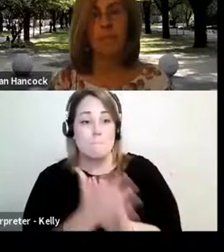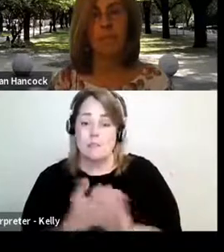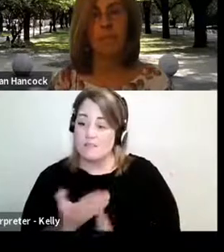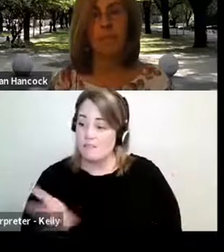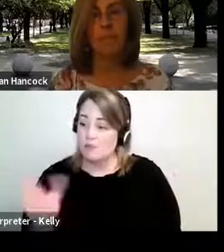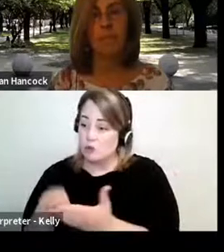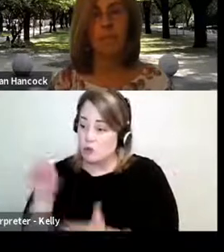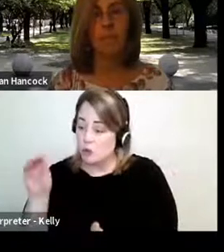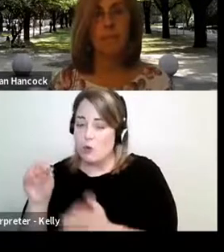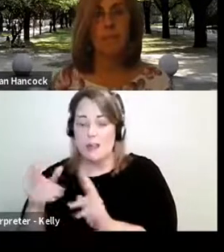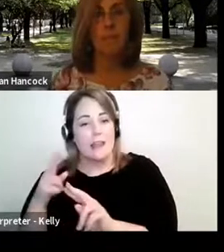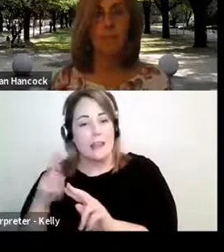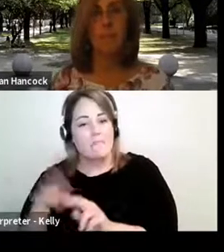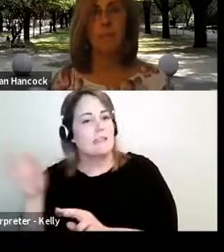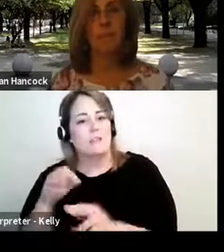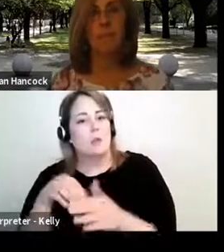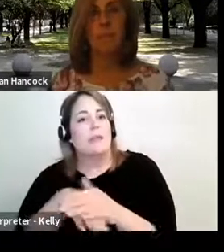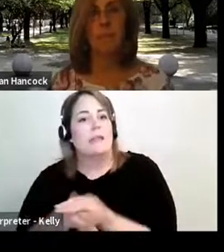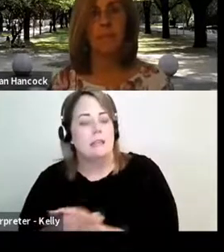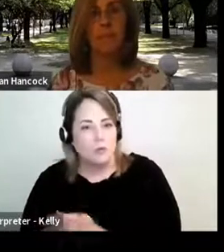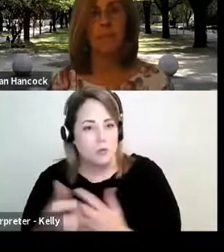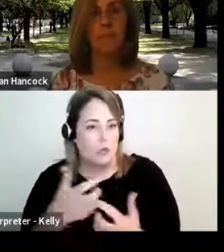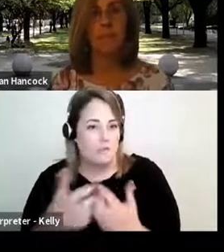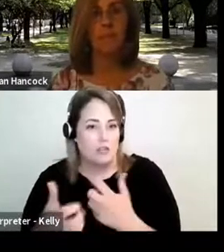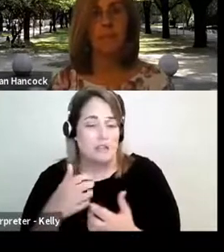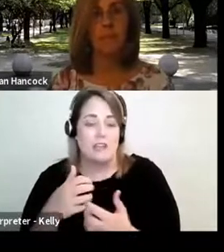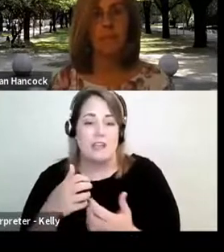access university, regardless of whether or not they lived at university, a lot of our students